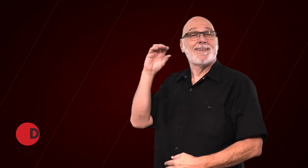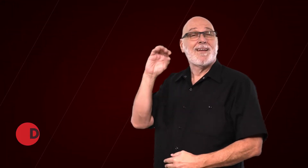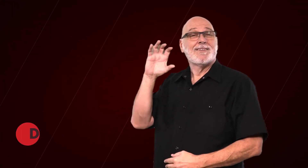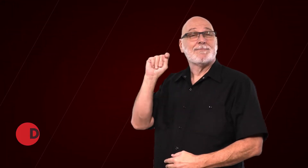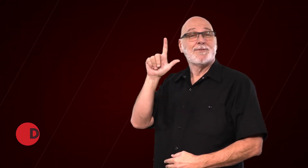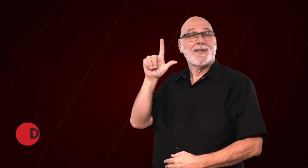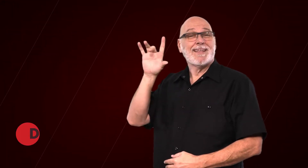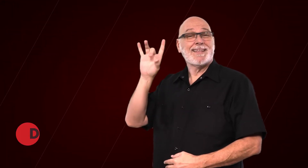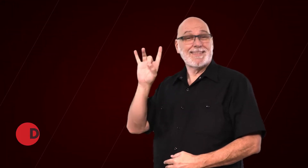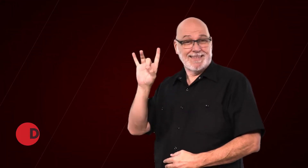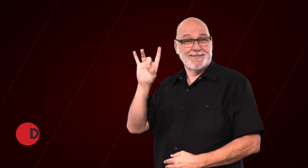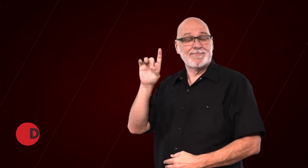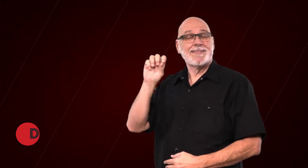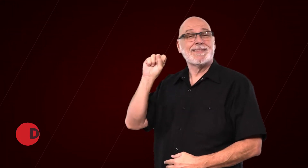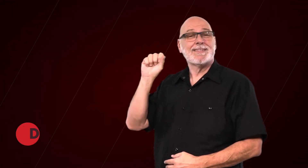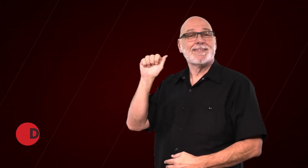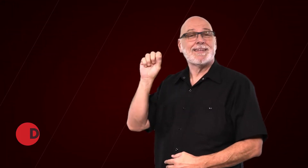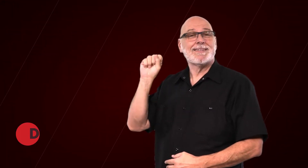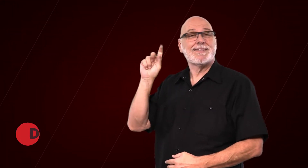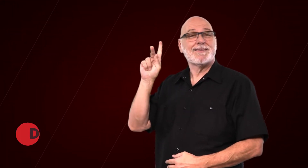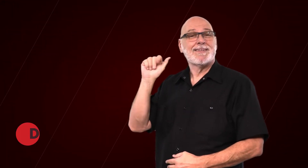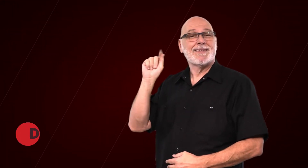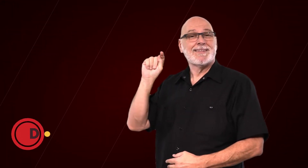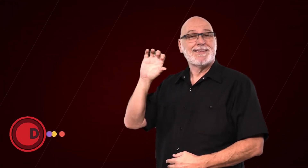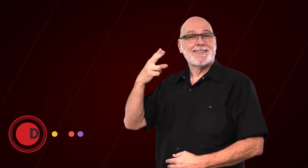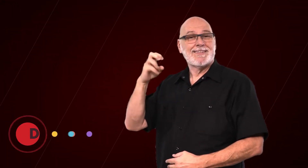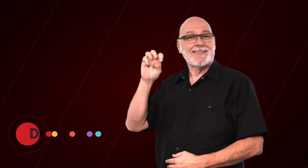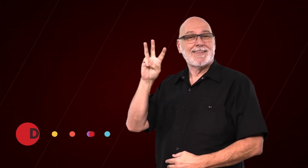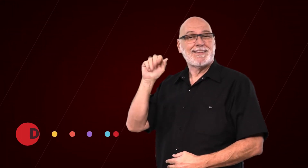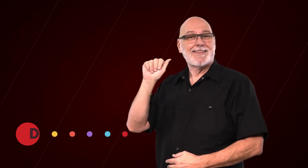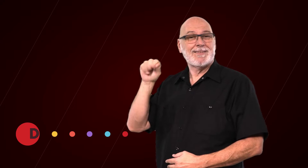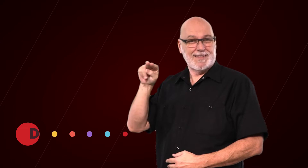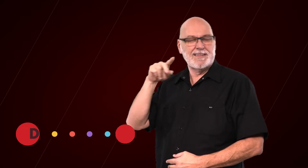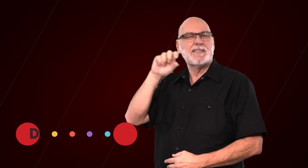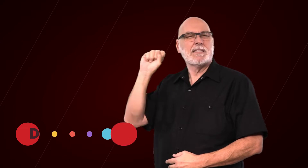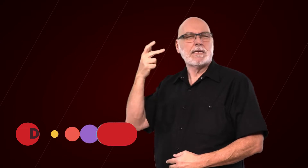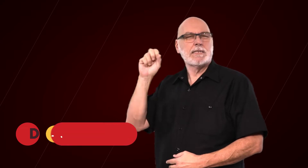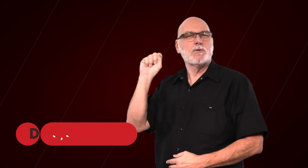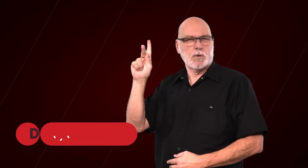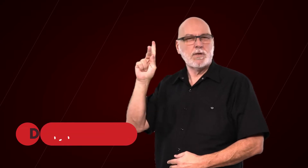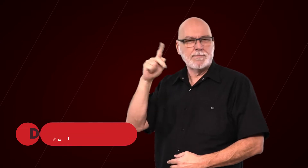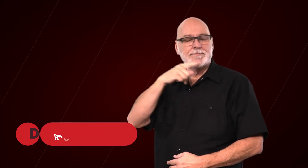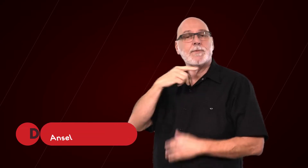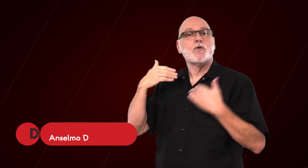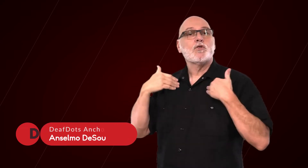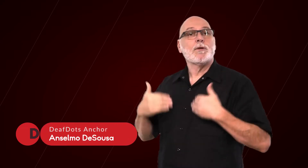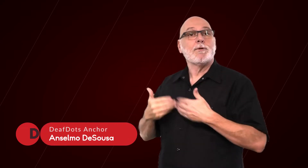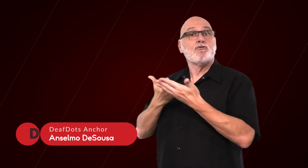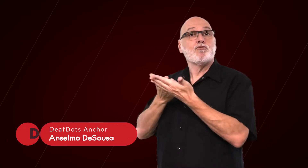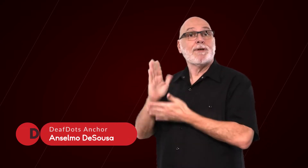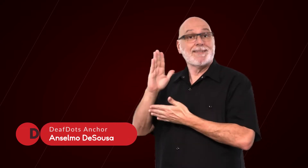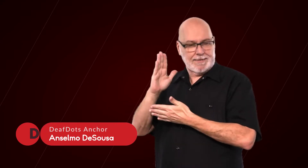[Anselmo]: On October 28, the Saskatchewan Human Rights Commission